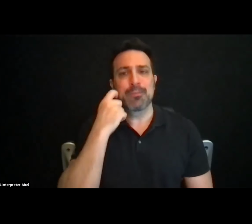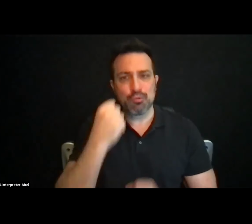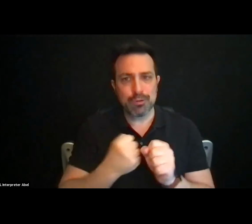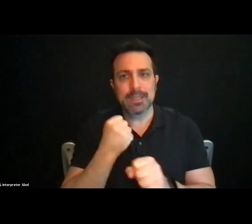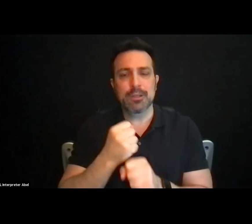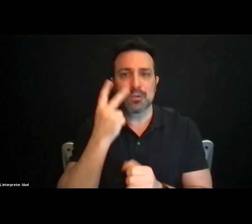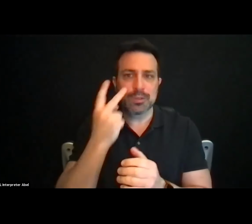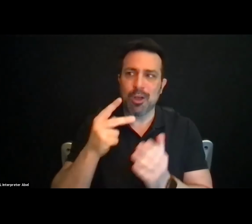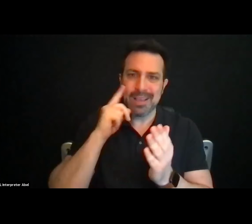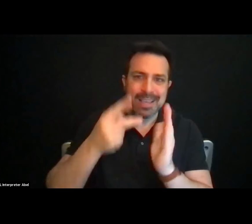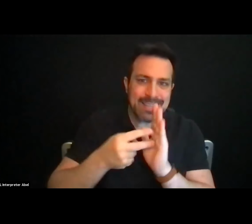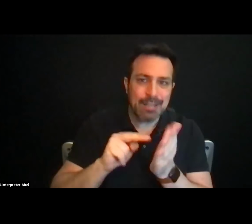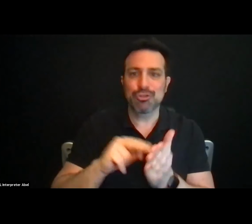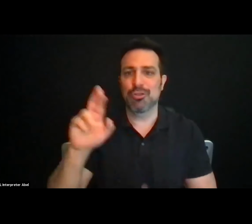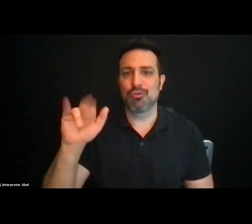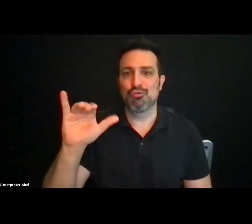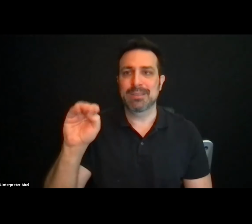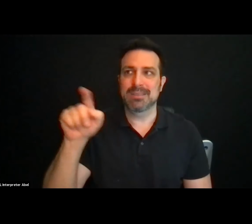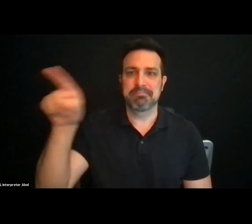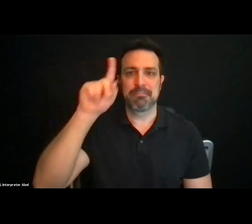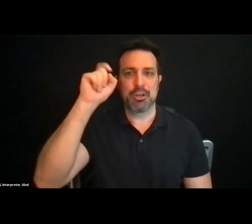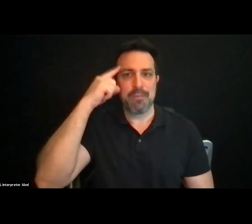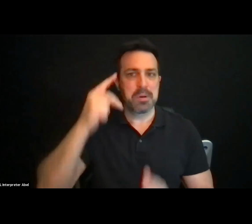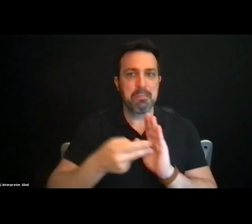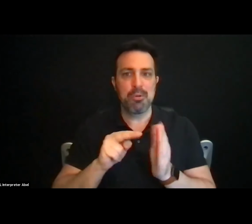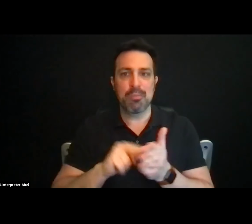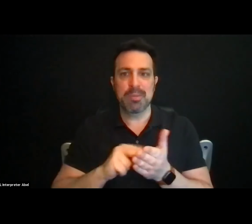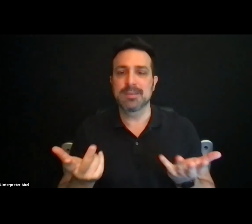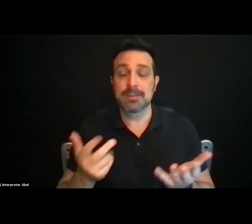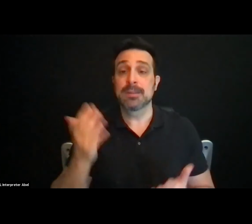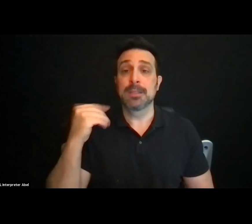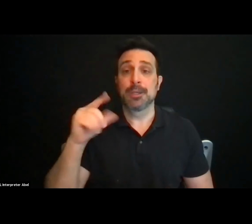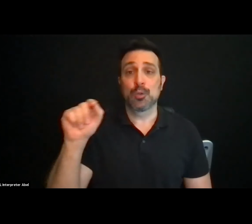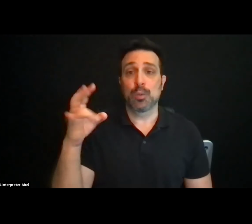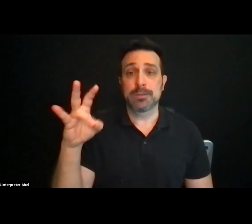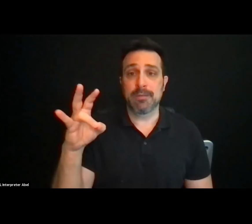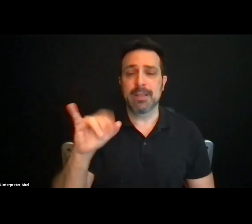white people and latinx people at 1.2 times the rate. In recent years, we have also